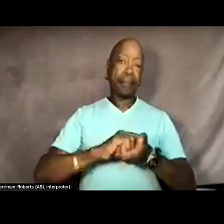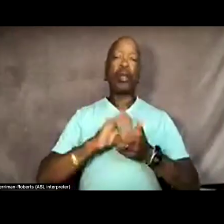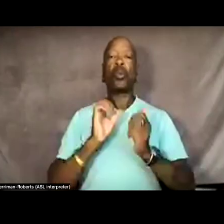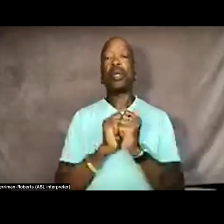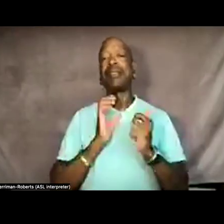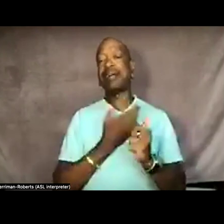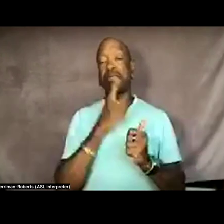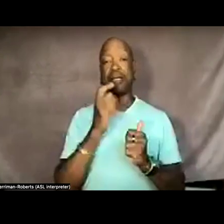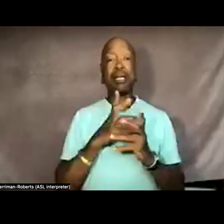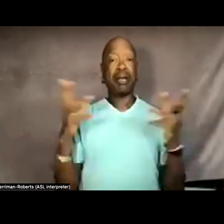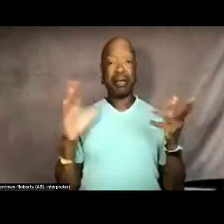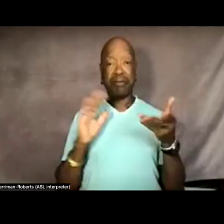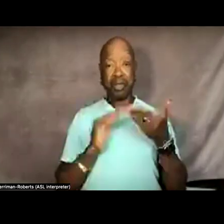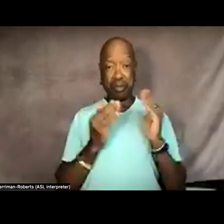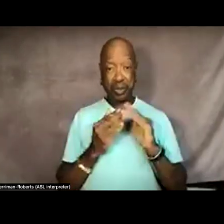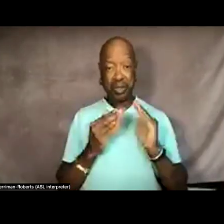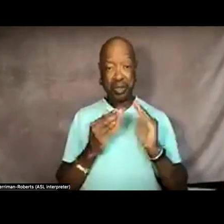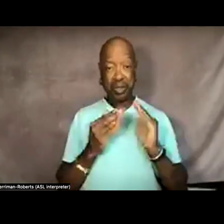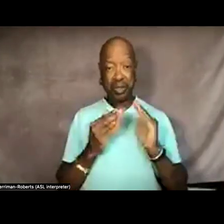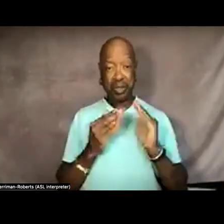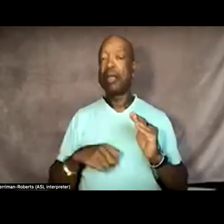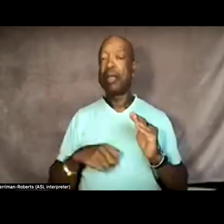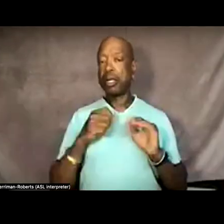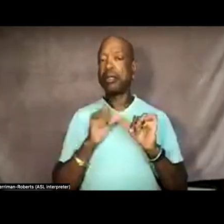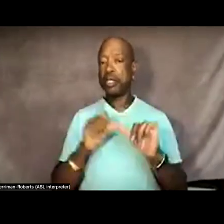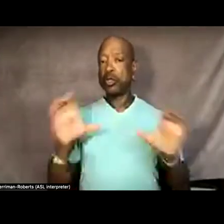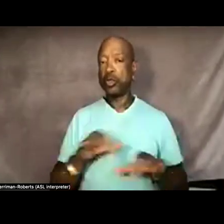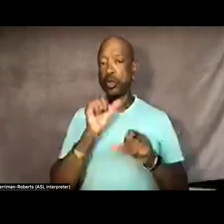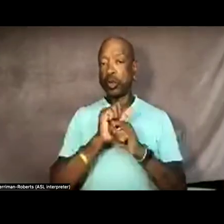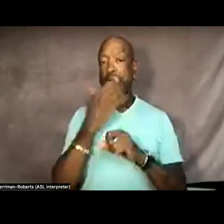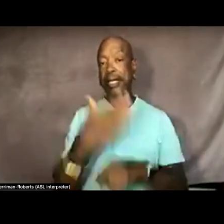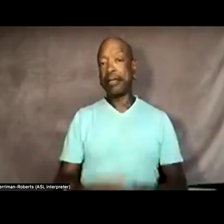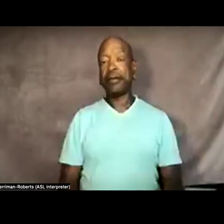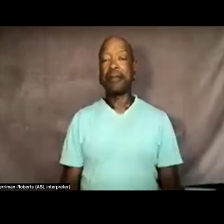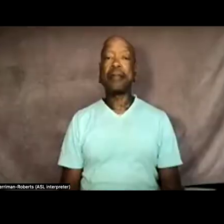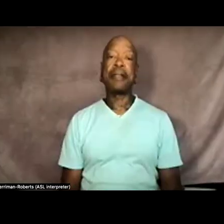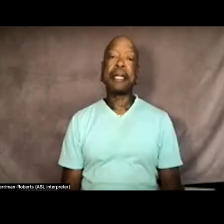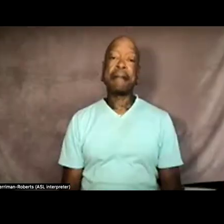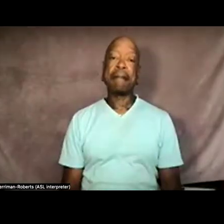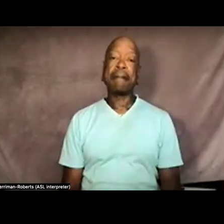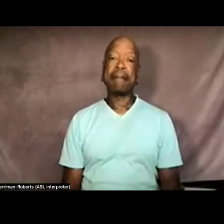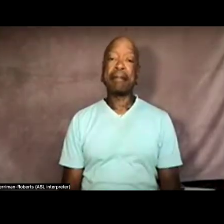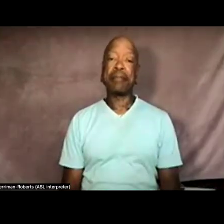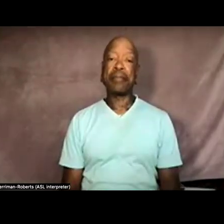we're proud to be continuing to do this work thank you thank you so much Elizabeth this is